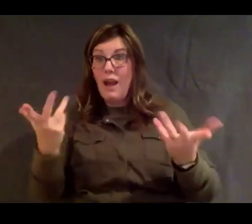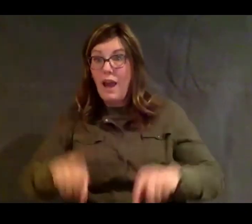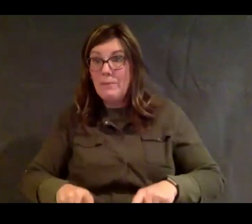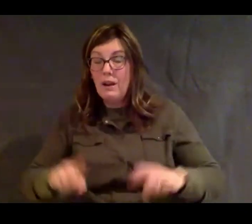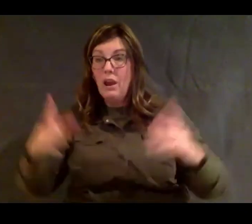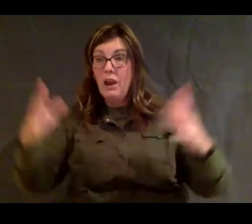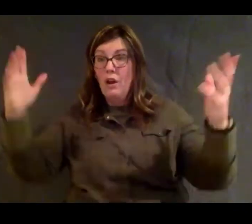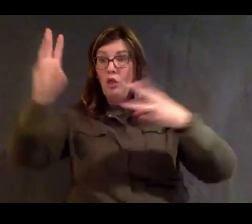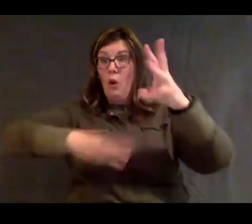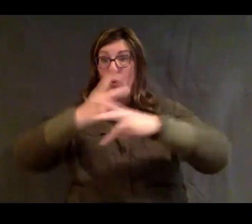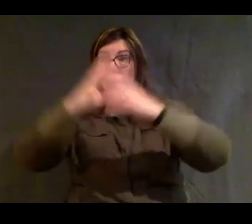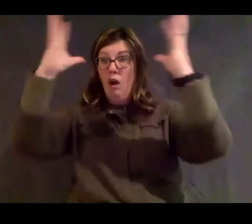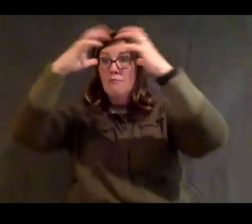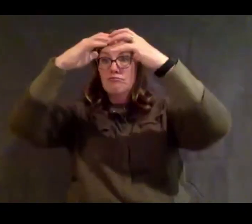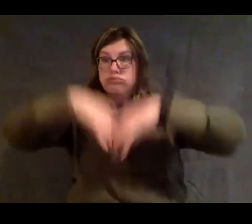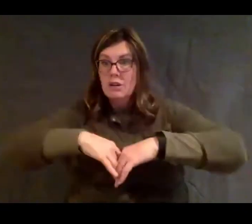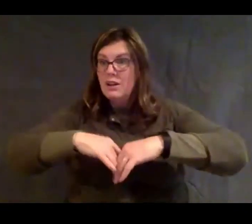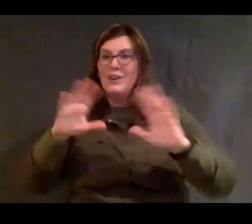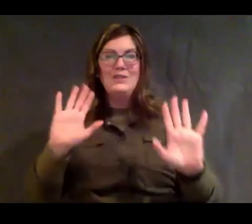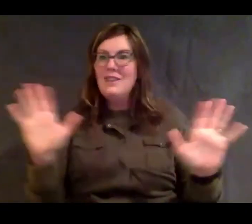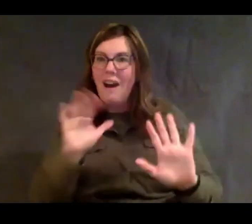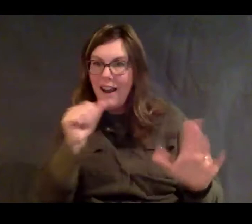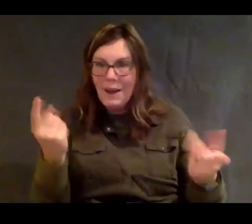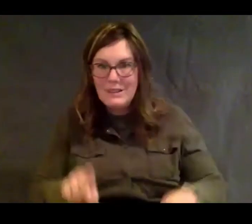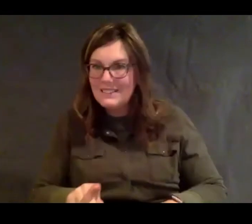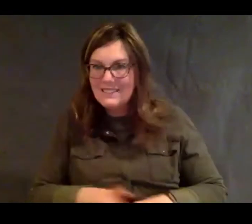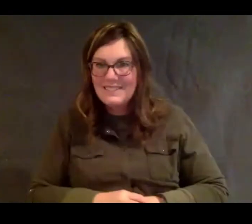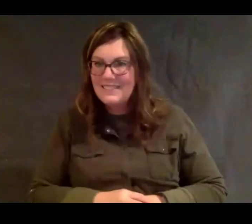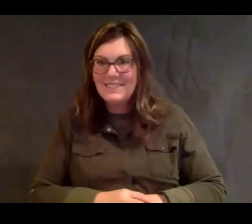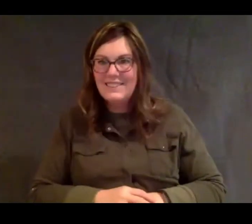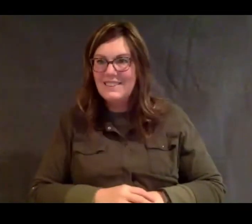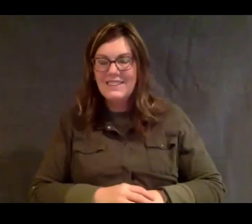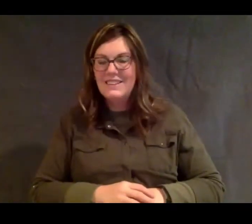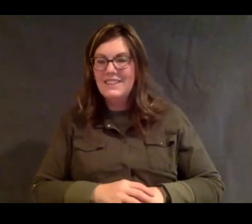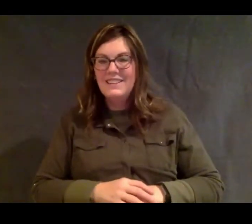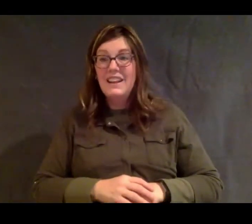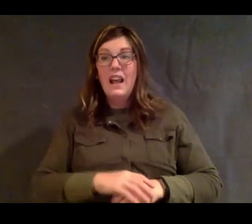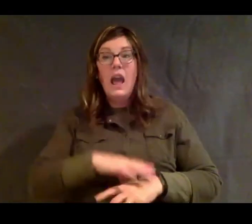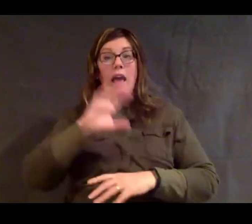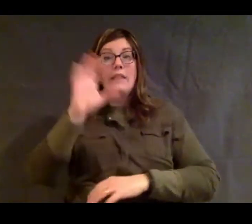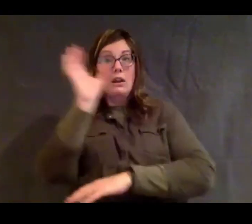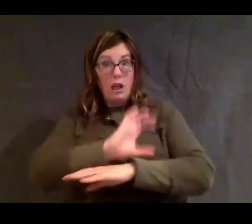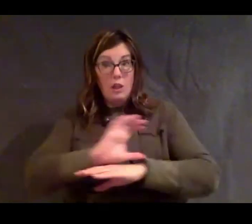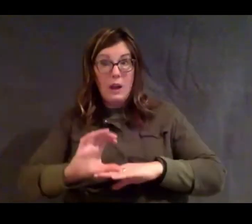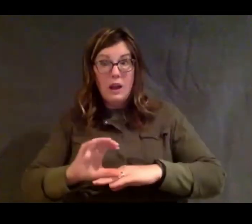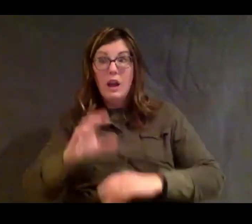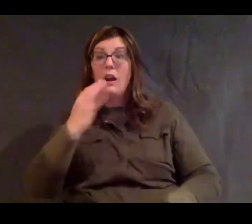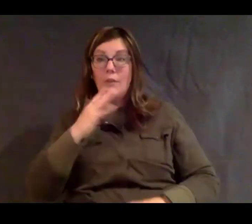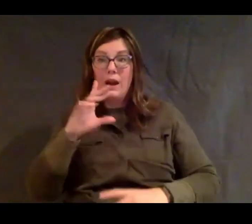extra dramatic did not fall and uh colorado then followed suit and gave domestic partner benefits